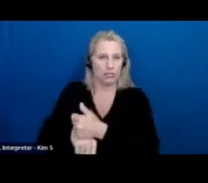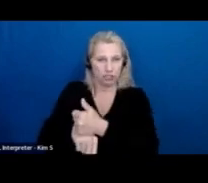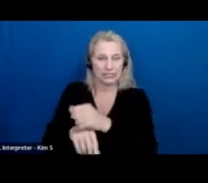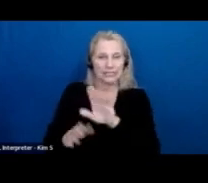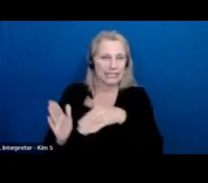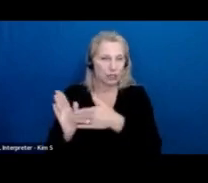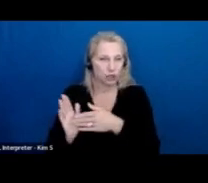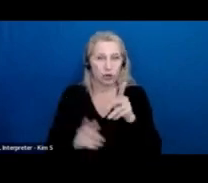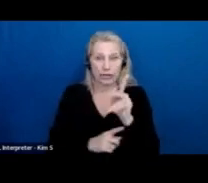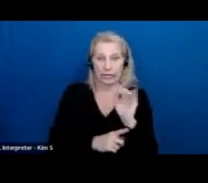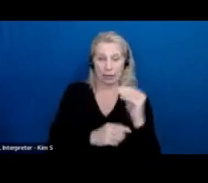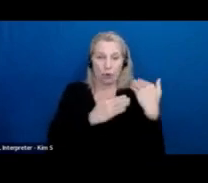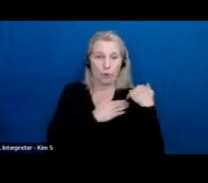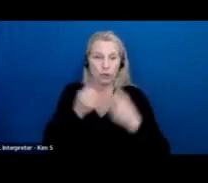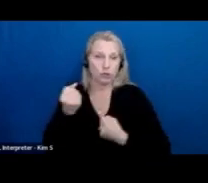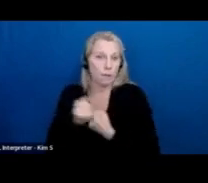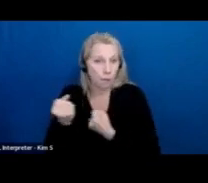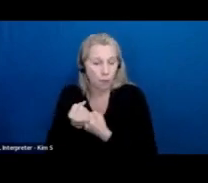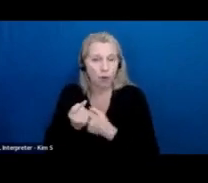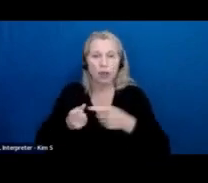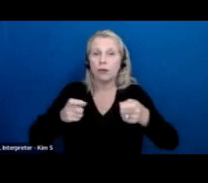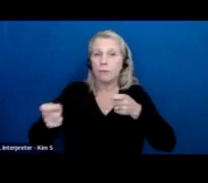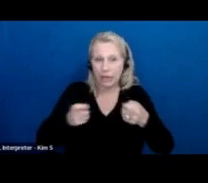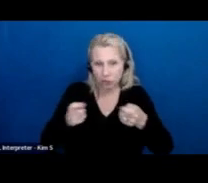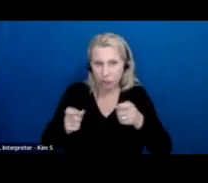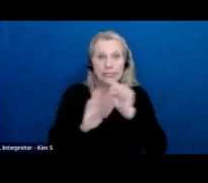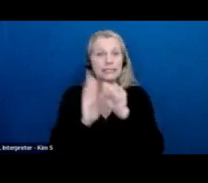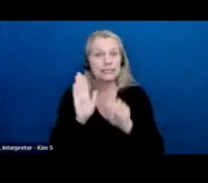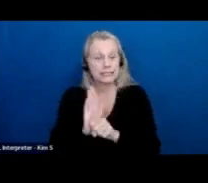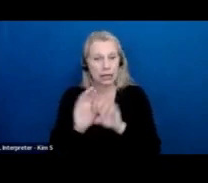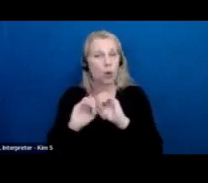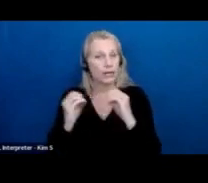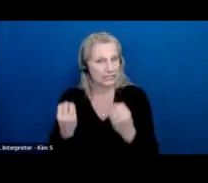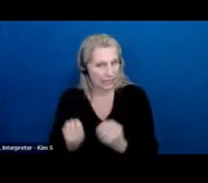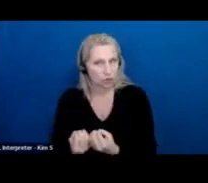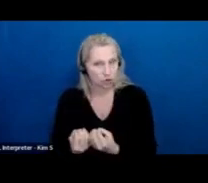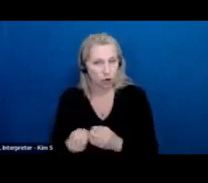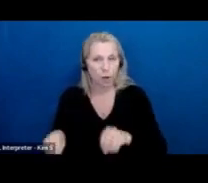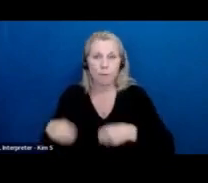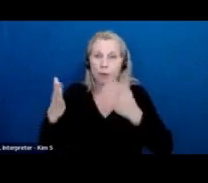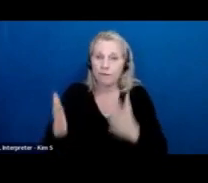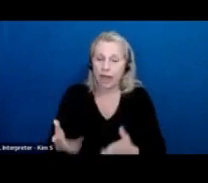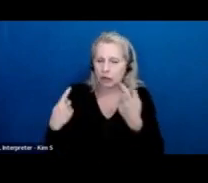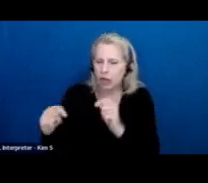responsible for supporting and managing state organization and provider efforts around systems